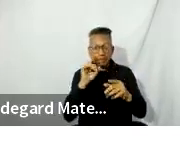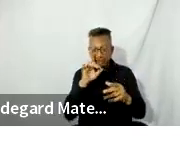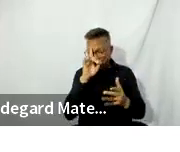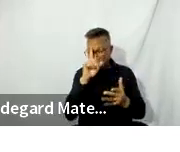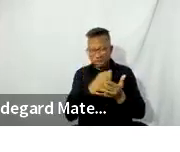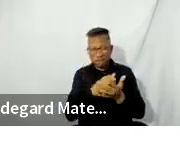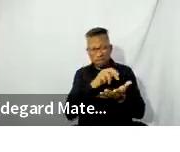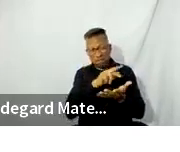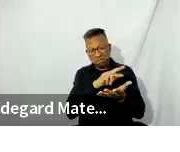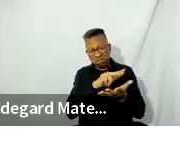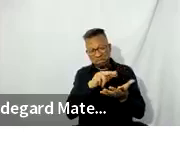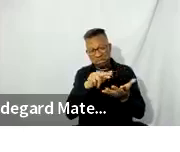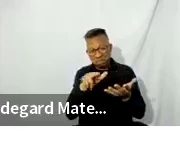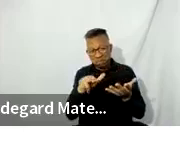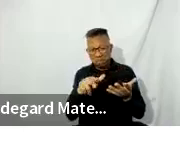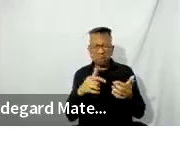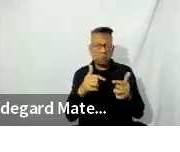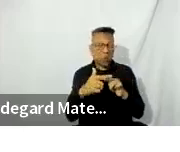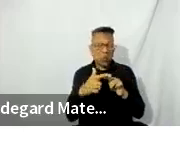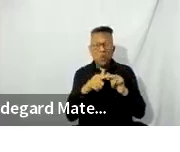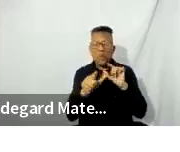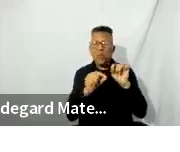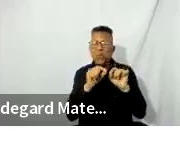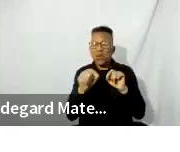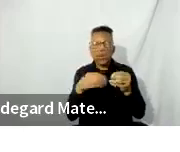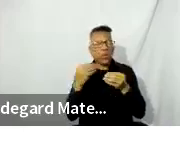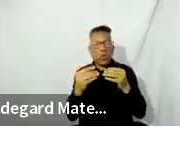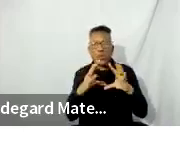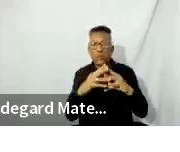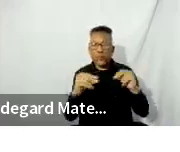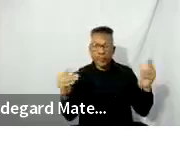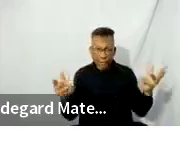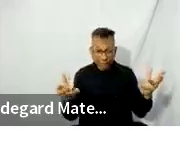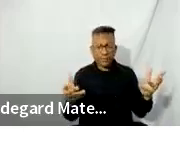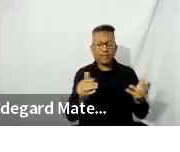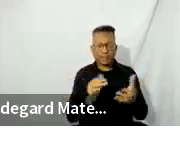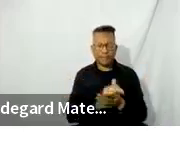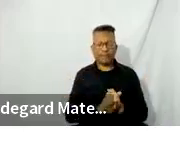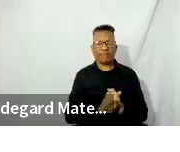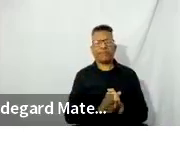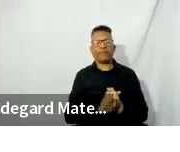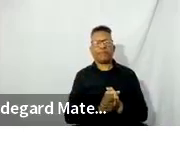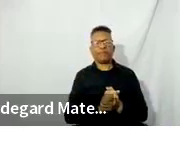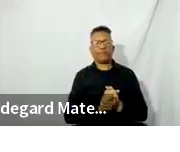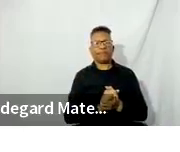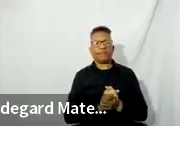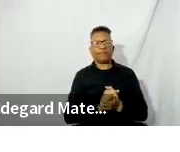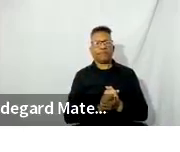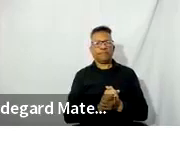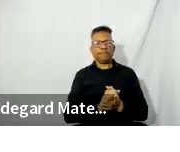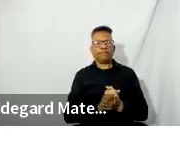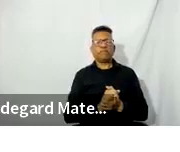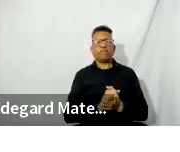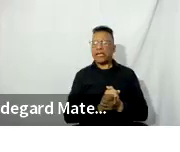number of issues there is nevertheless